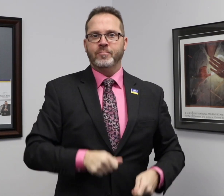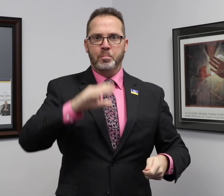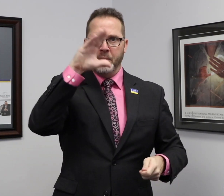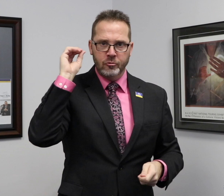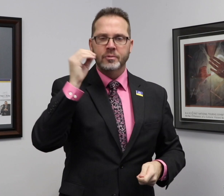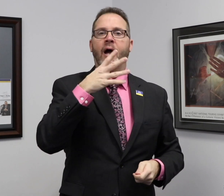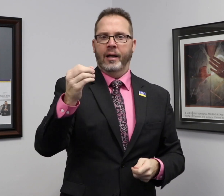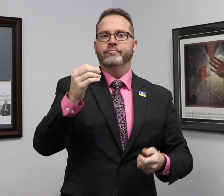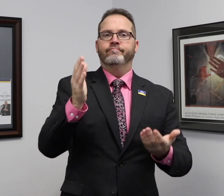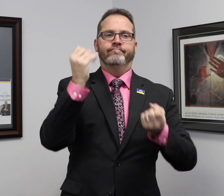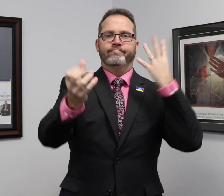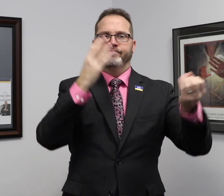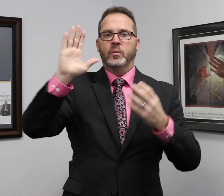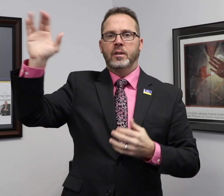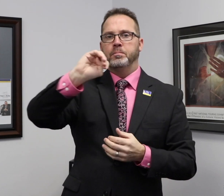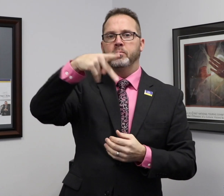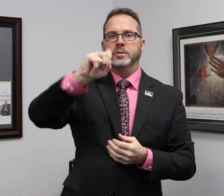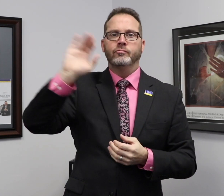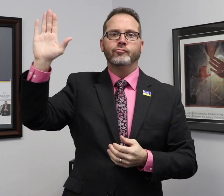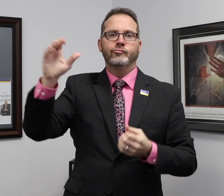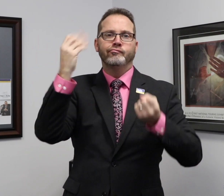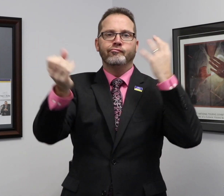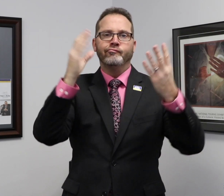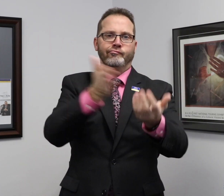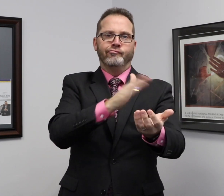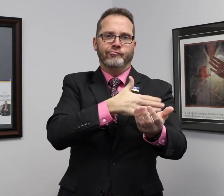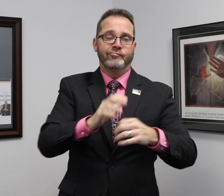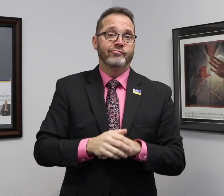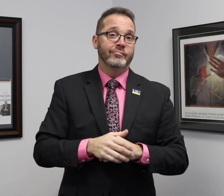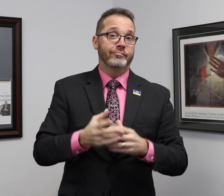Patriots and sing the MPS school song. I'm looking forward